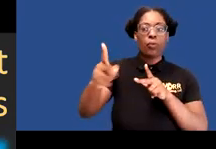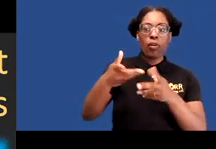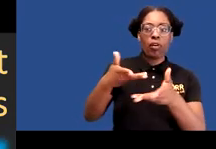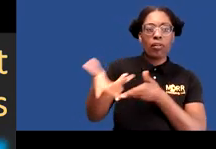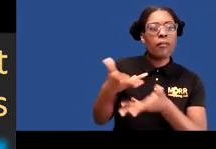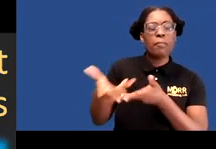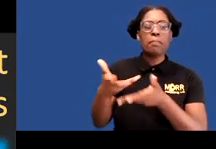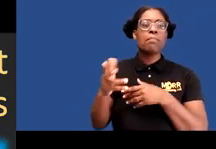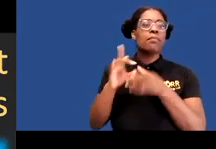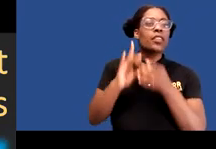and how they vary.